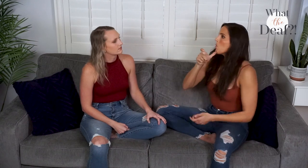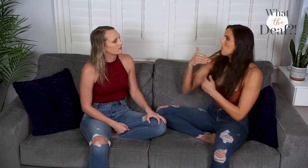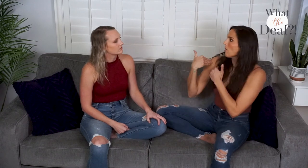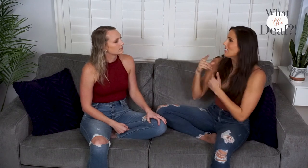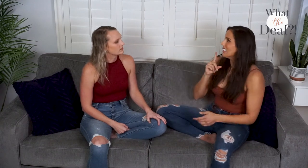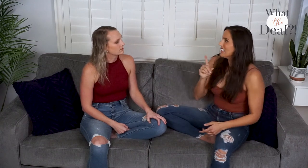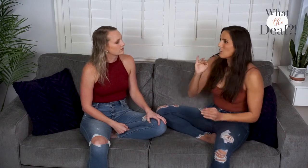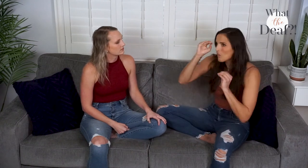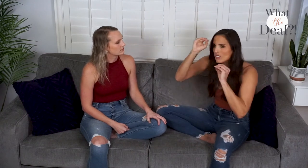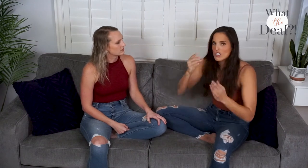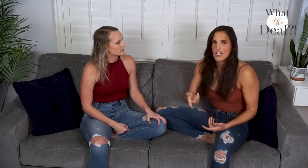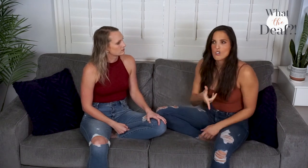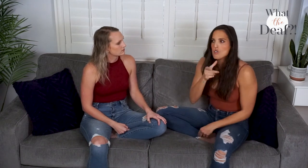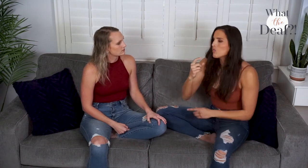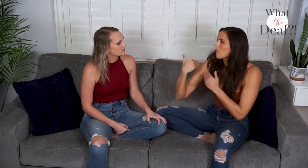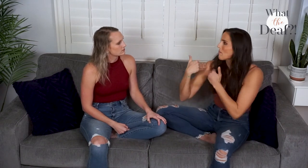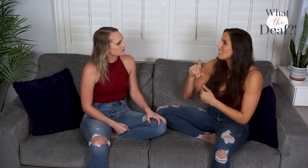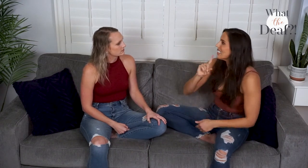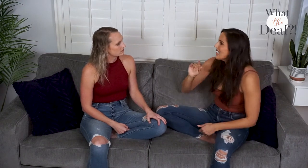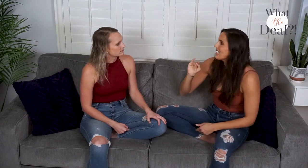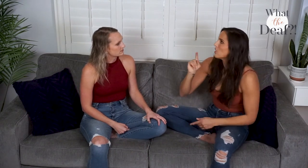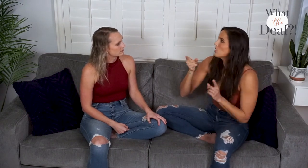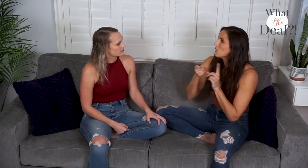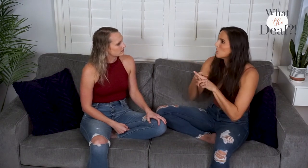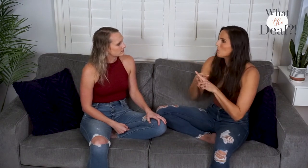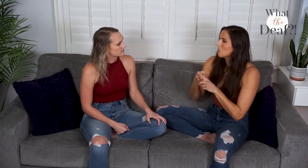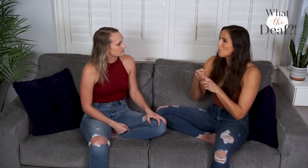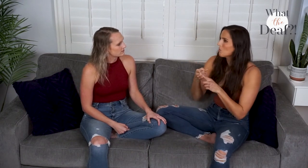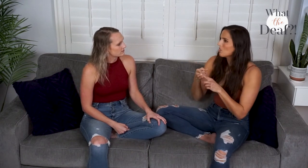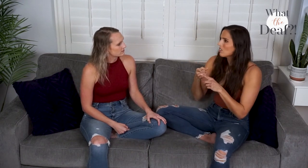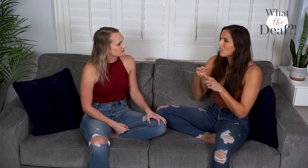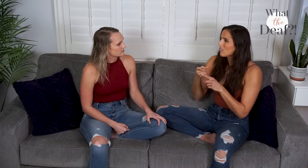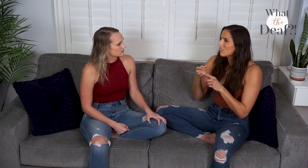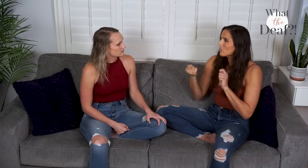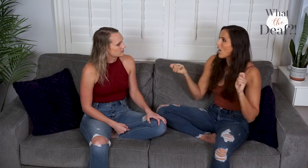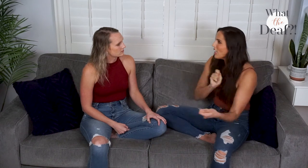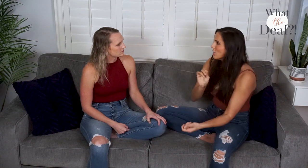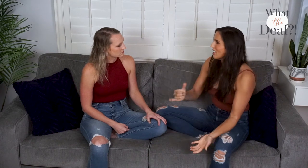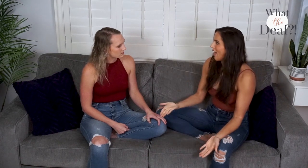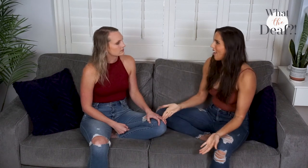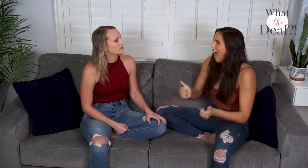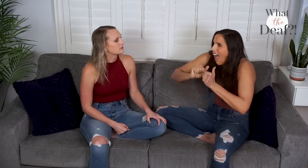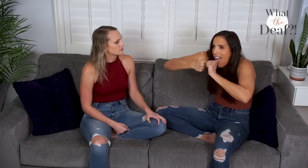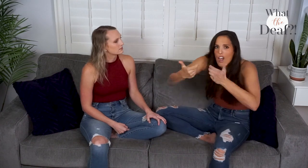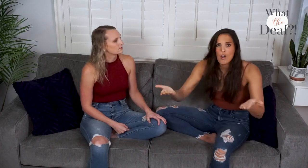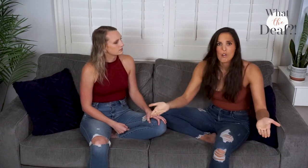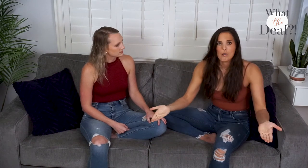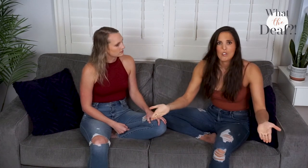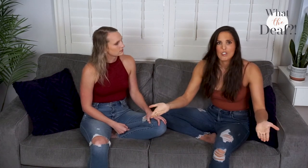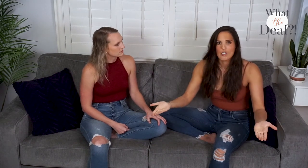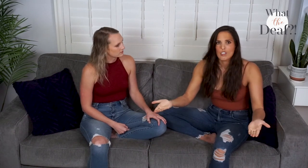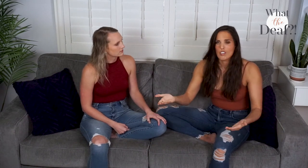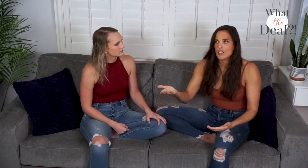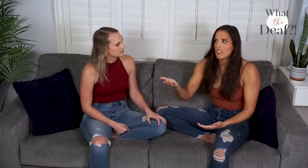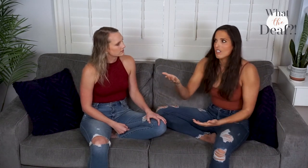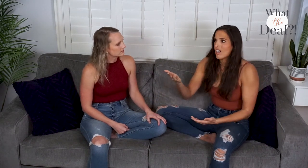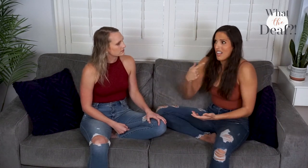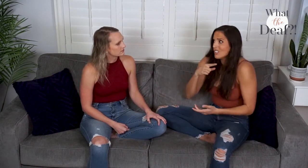And whose responsibility is it to educate? Whose responsibility is it to change that? And how?